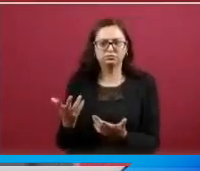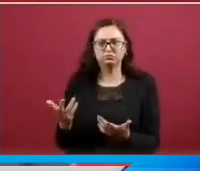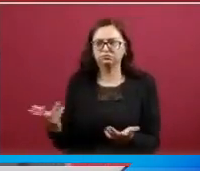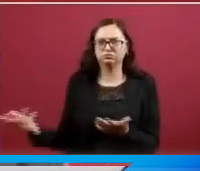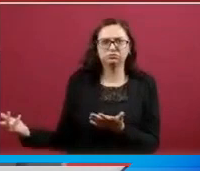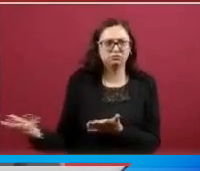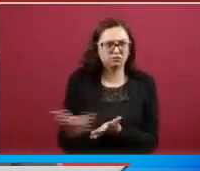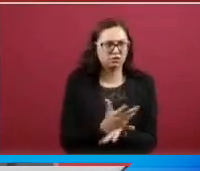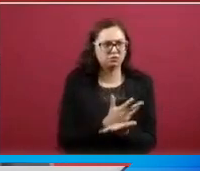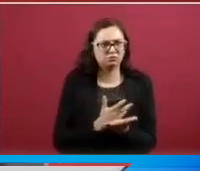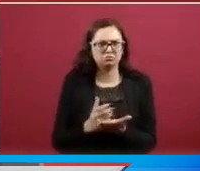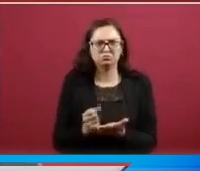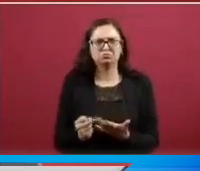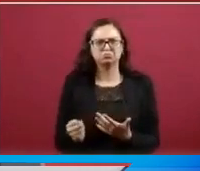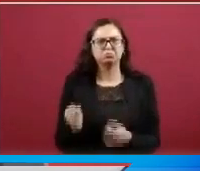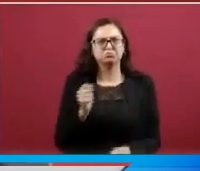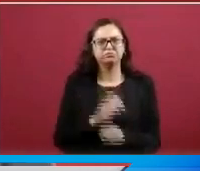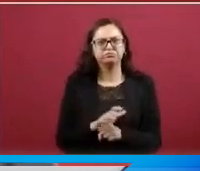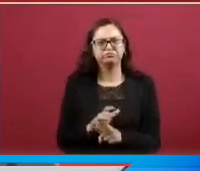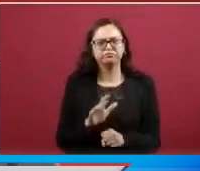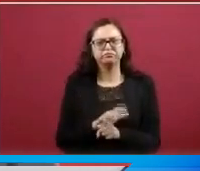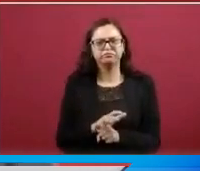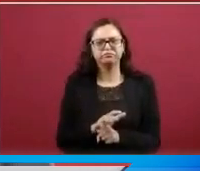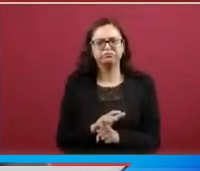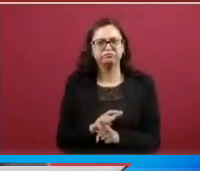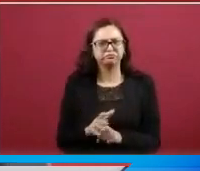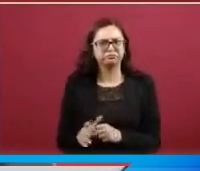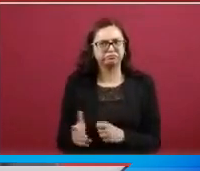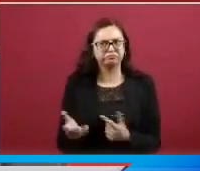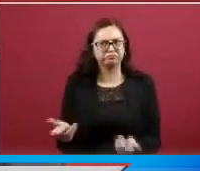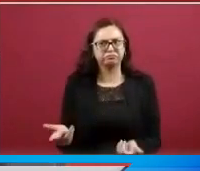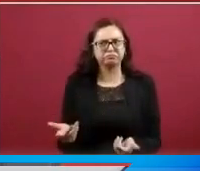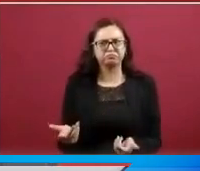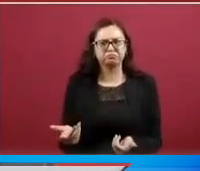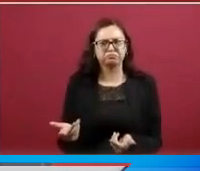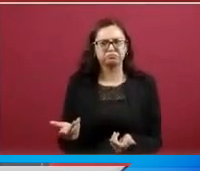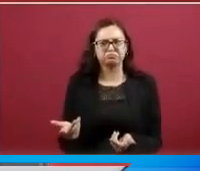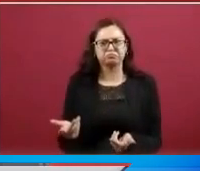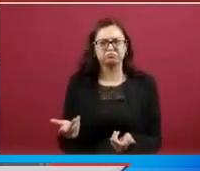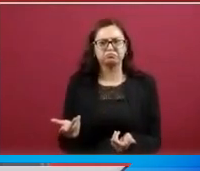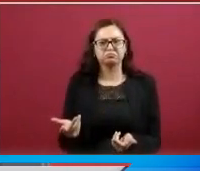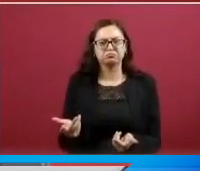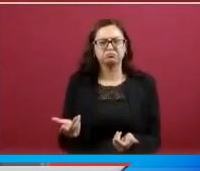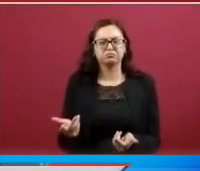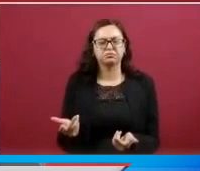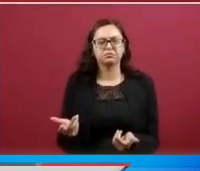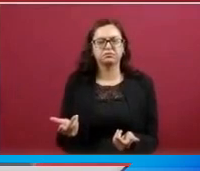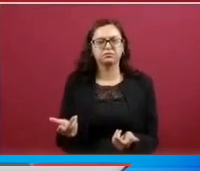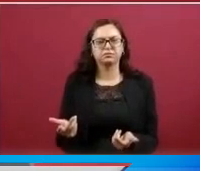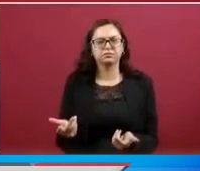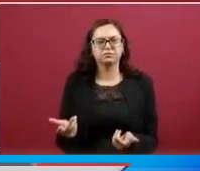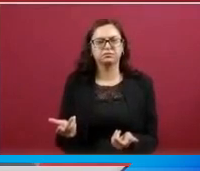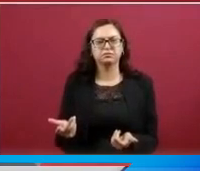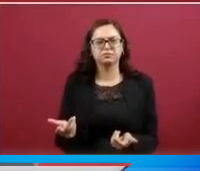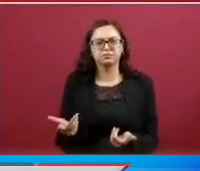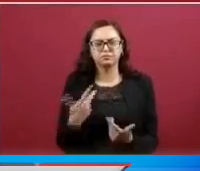It was obtained more than expected it is a process handled directly by the Ministry of Finance more than 60 million pesos were obtained